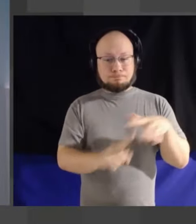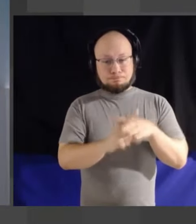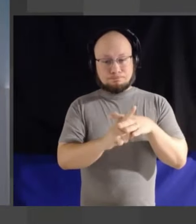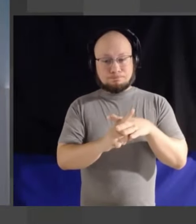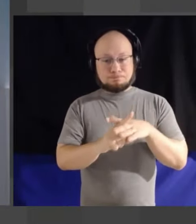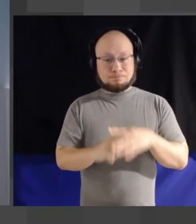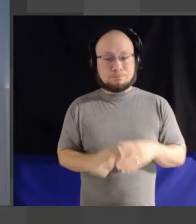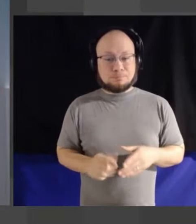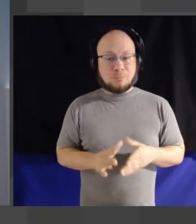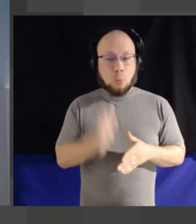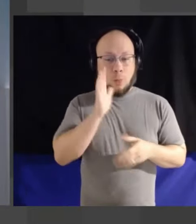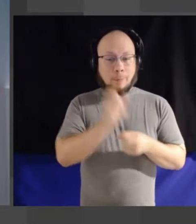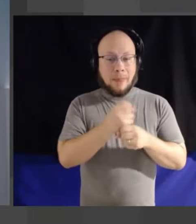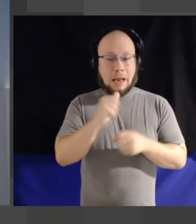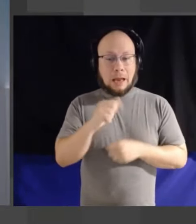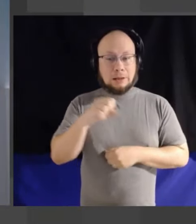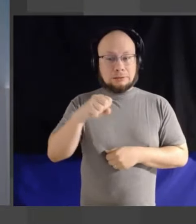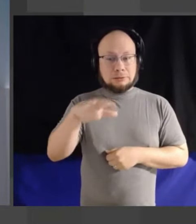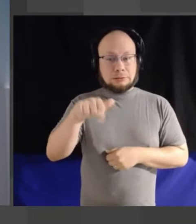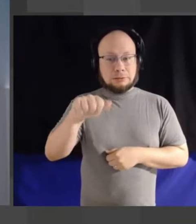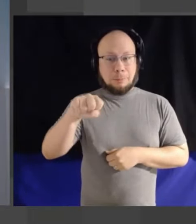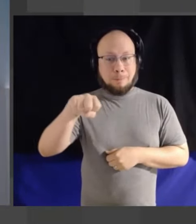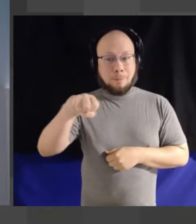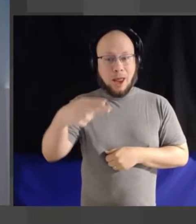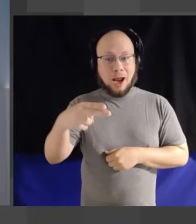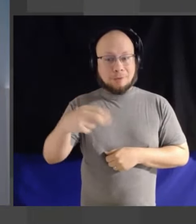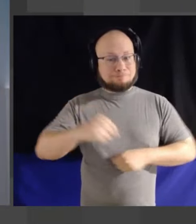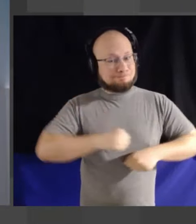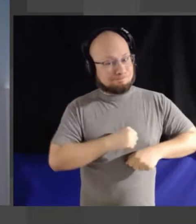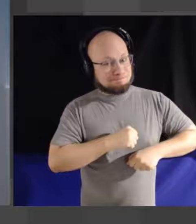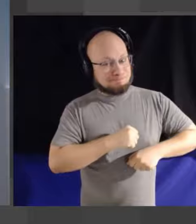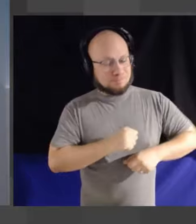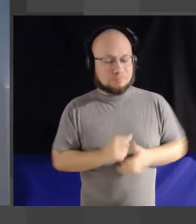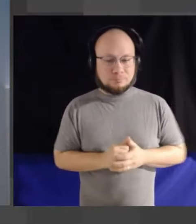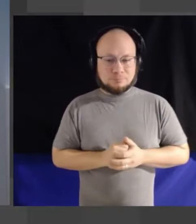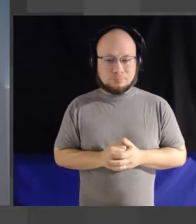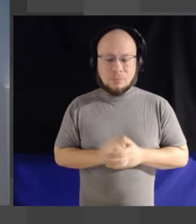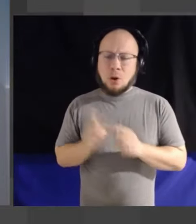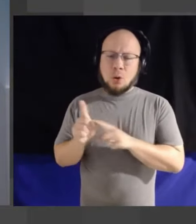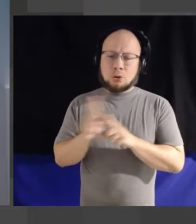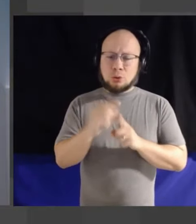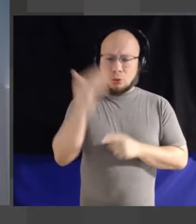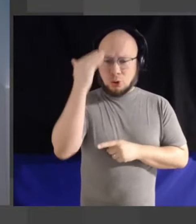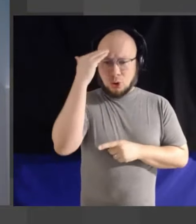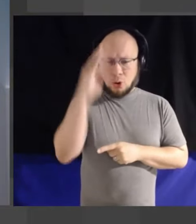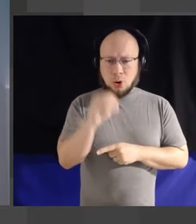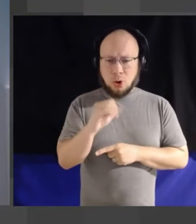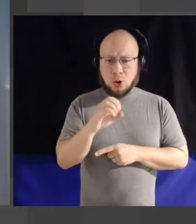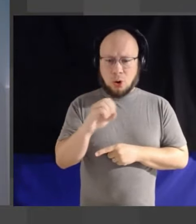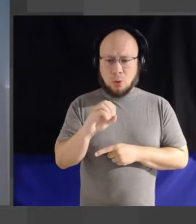TO MAKE QUITE A SPLASH! SPEAKING OF MOBS• OUR BELOVED MOOBLOOM FROM